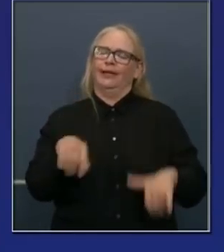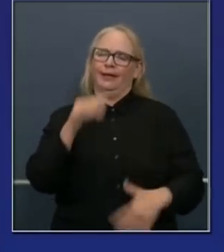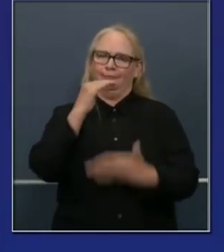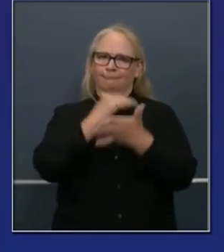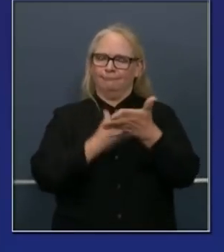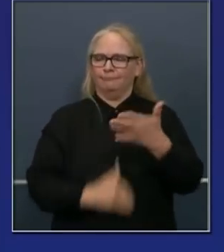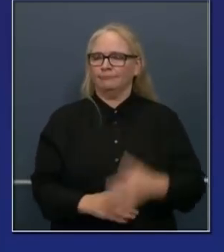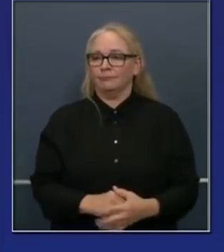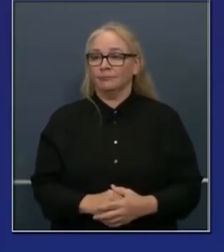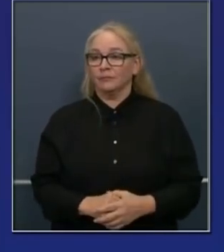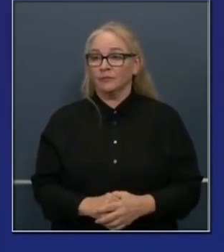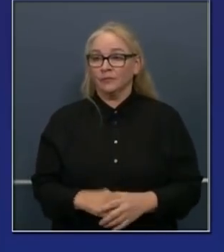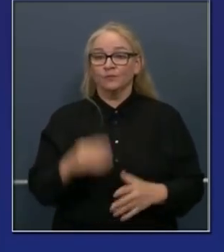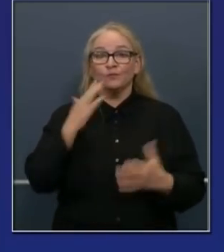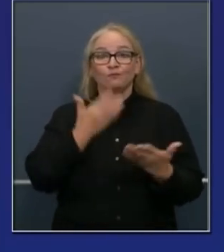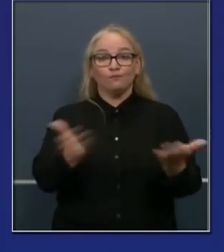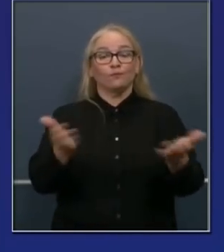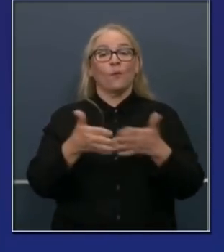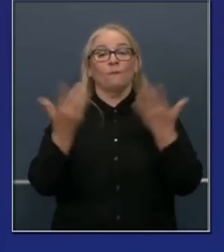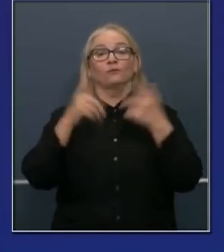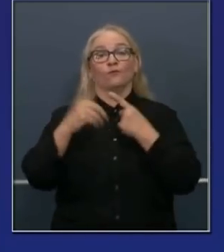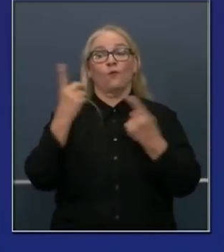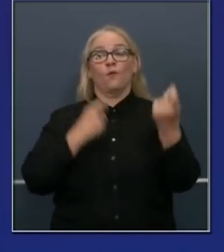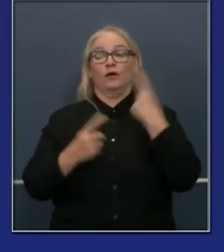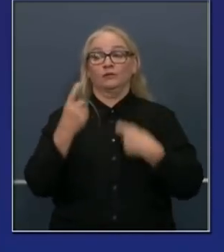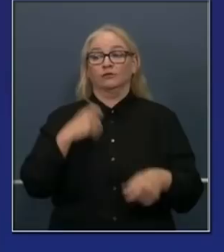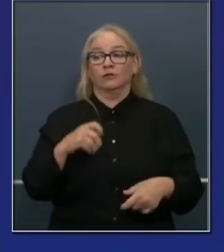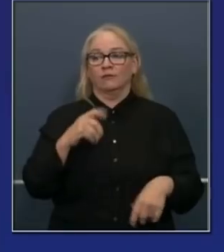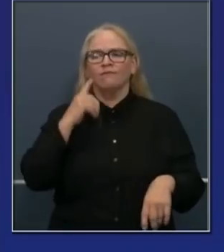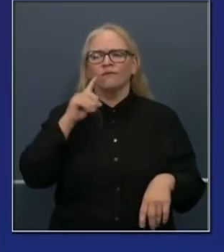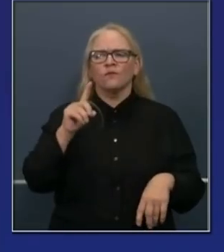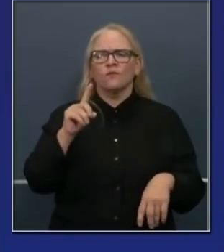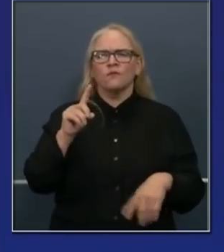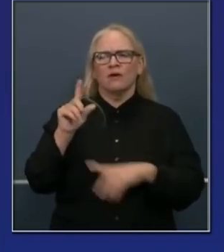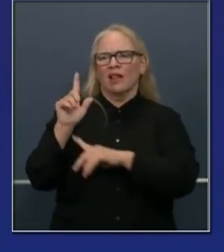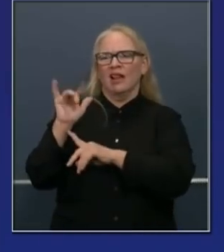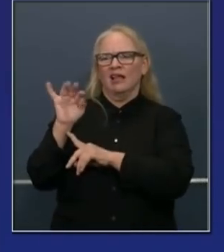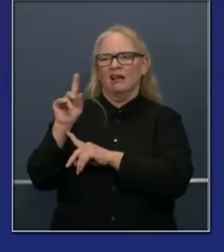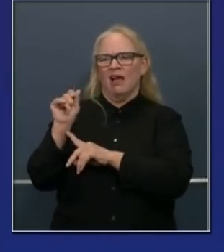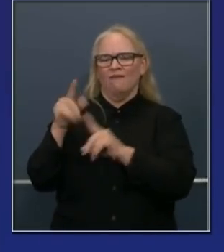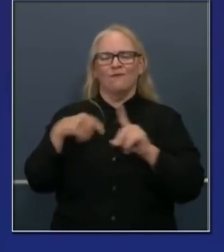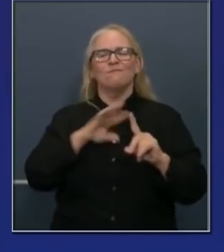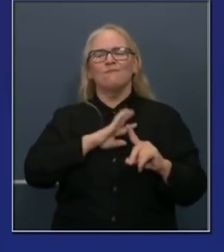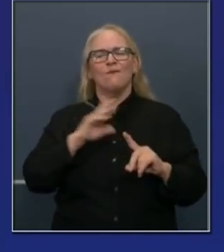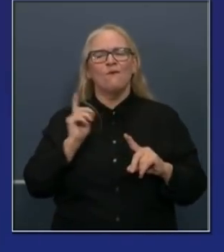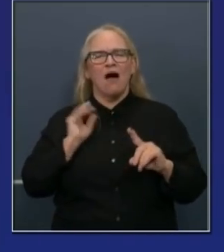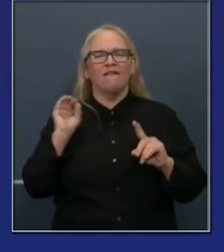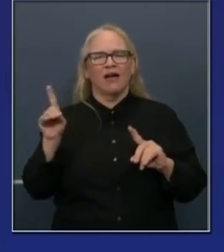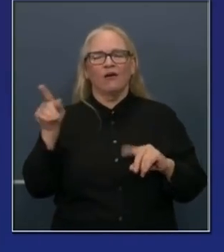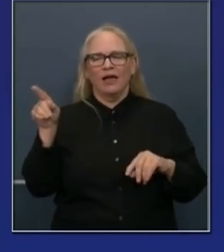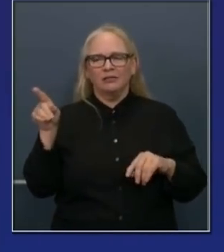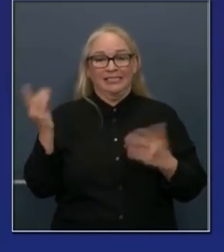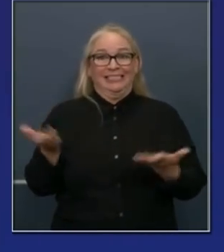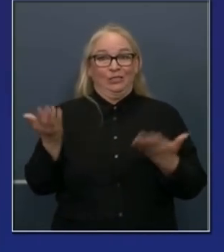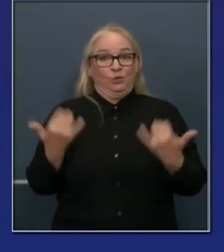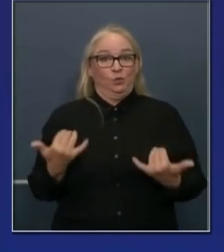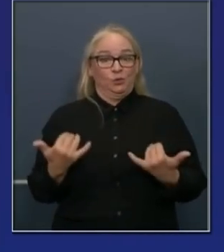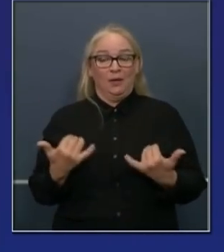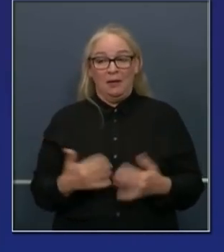EDUCATION. OF COURSE I'LL HAPPILY ANSWER ANY QUESTIONS THAT WE HAVE AND THE HEAD OF THE CALIFORNIA BOARD OF EDUCATION.